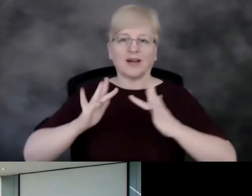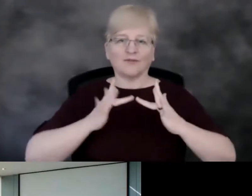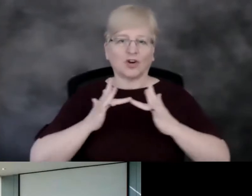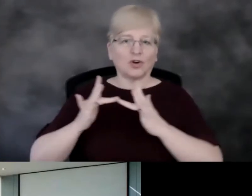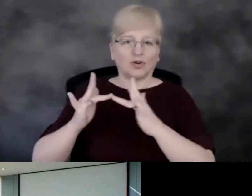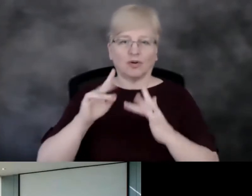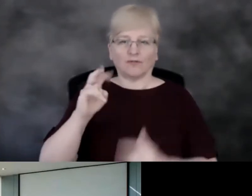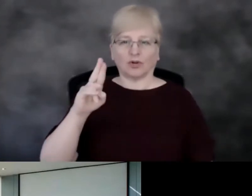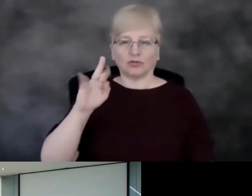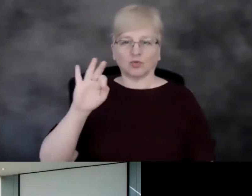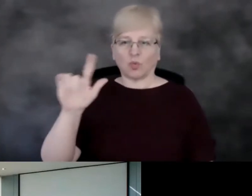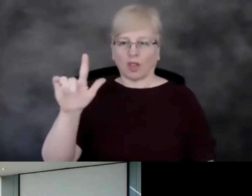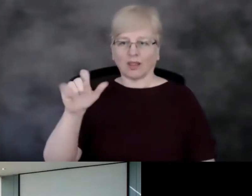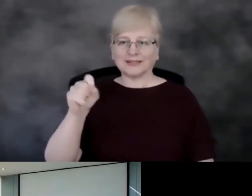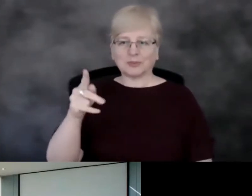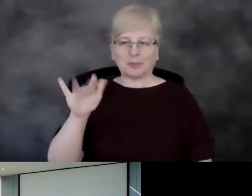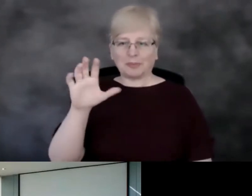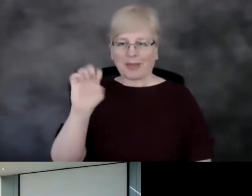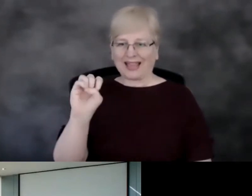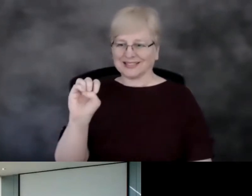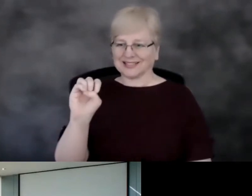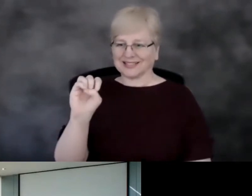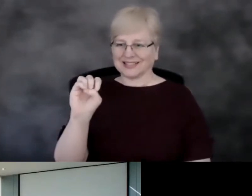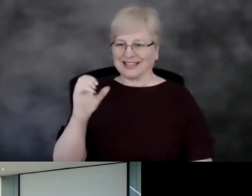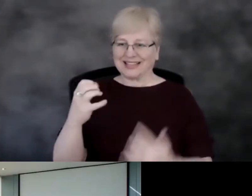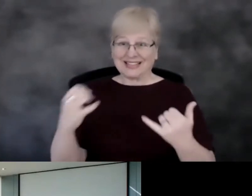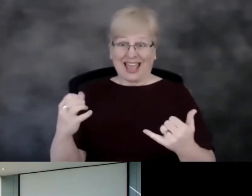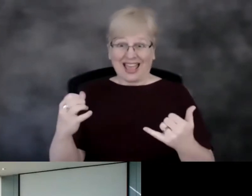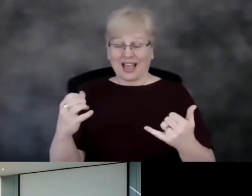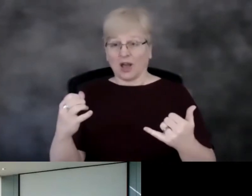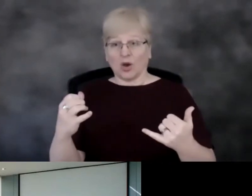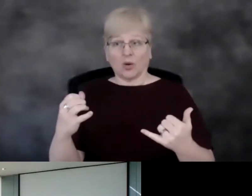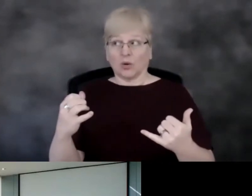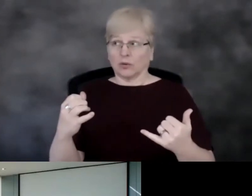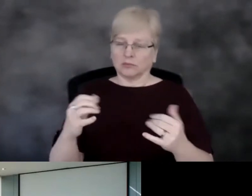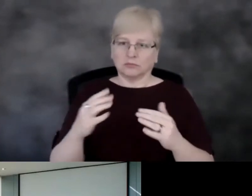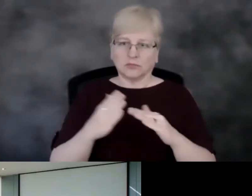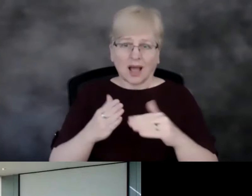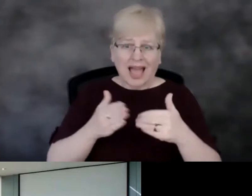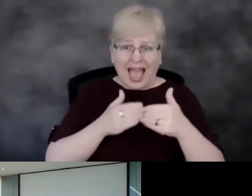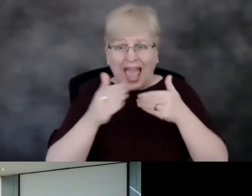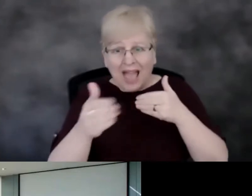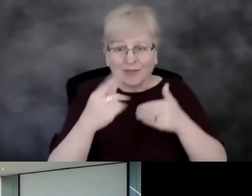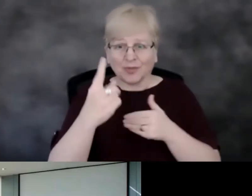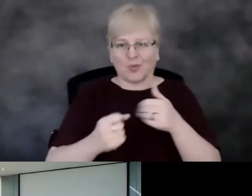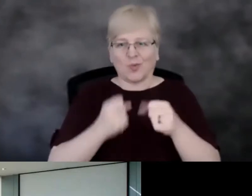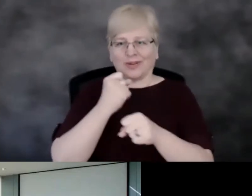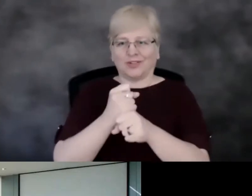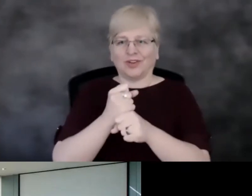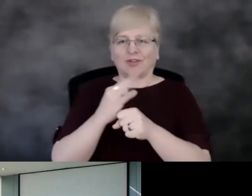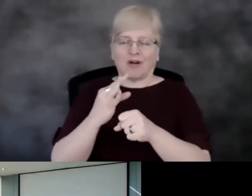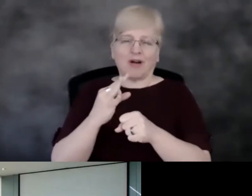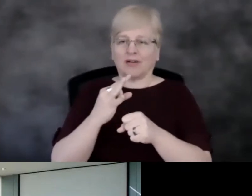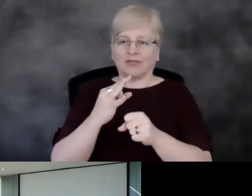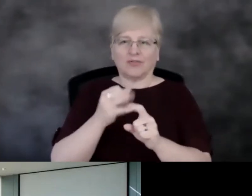16:05:11 , what is now more than an anniversary of one year since the onset of the pandemic.